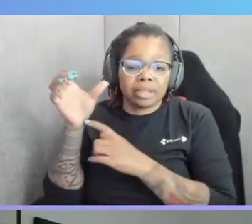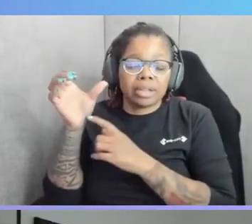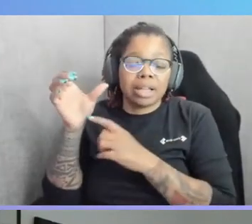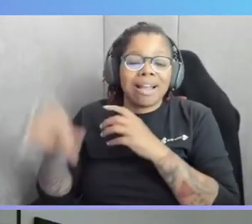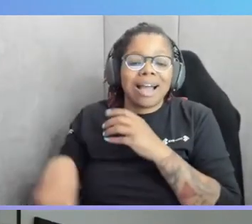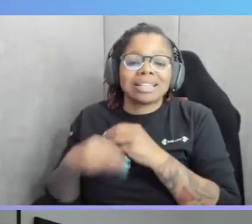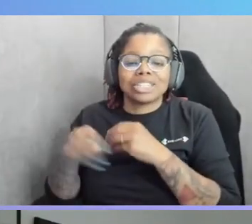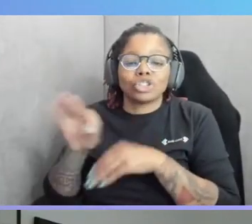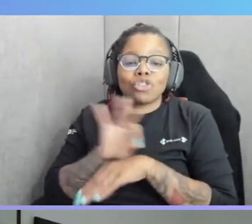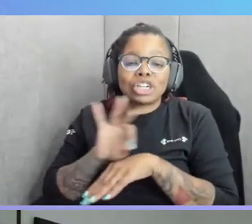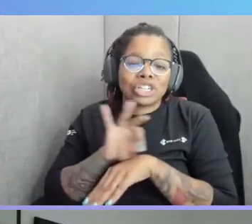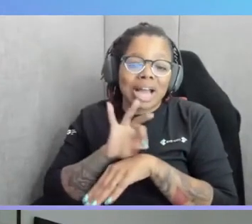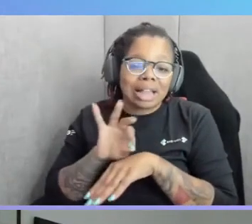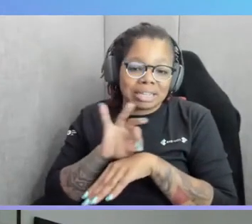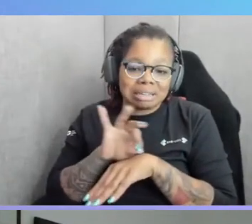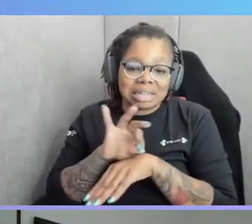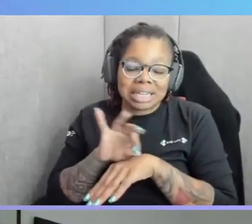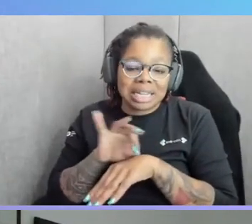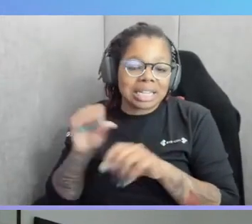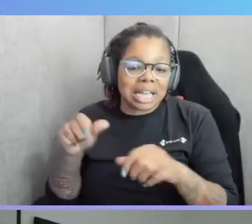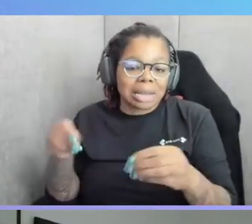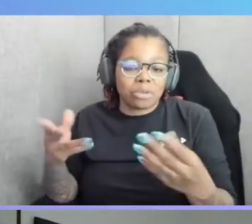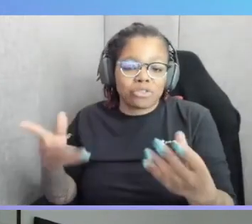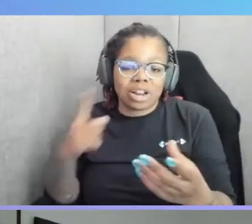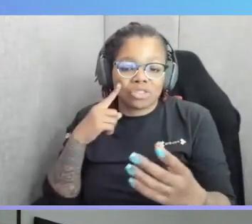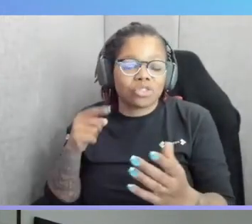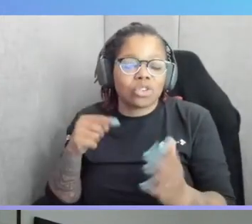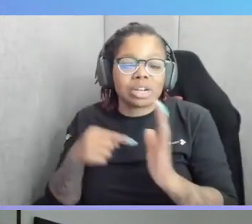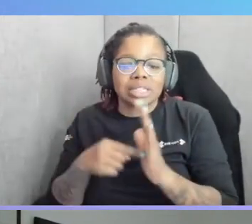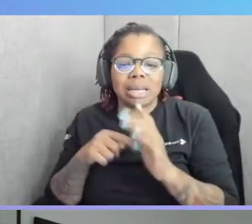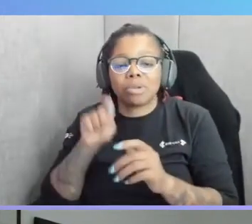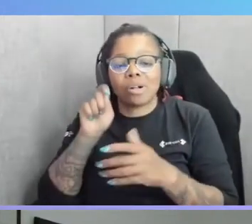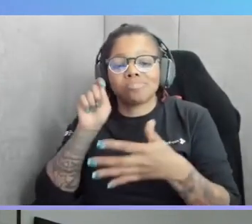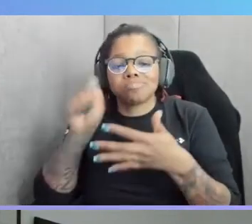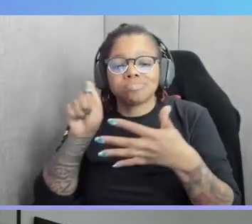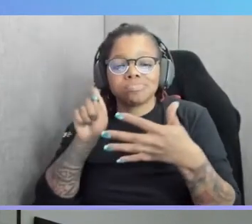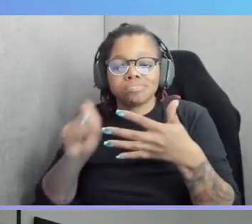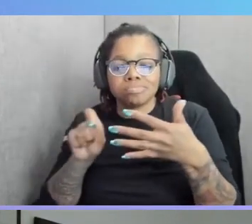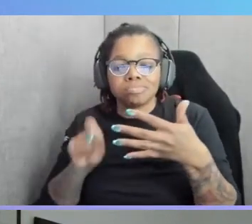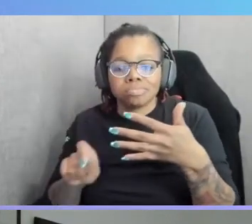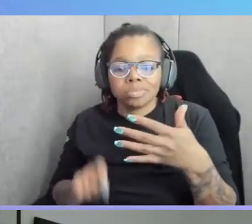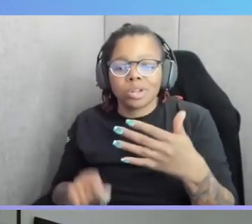could be provided like bulleted lists or a table format that